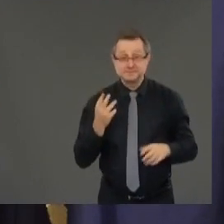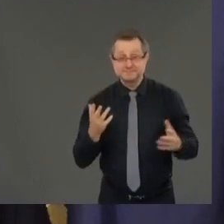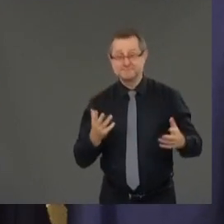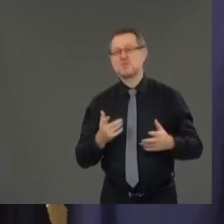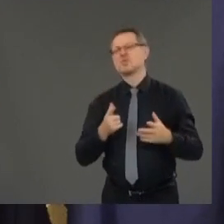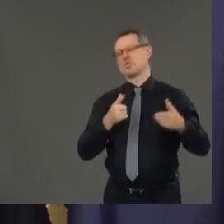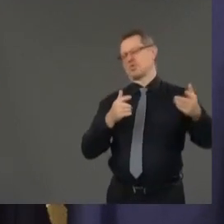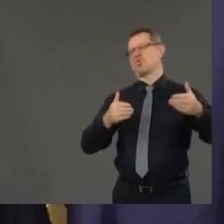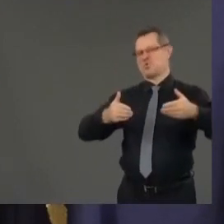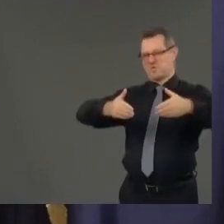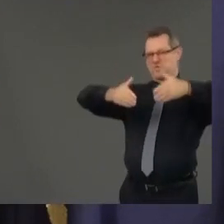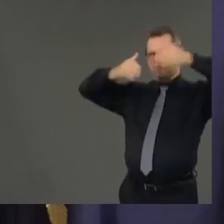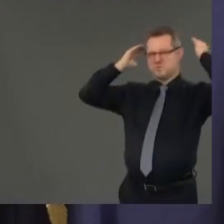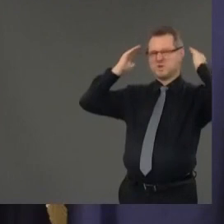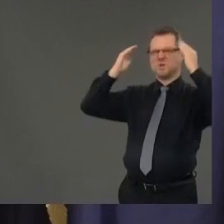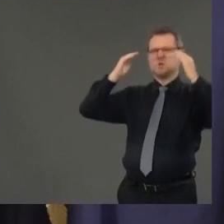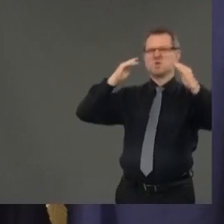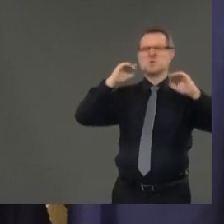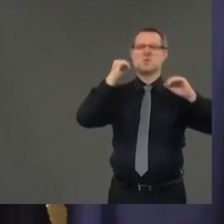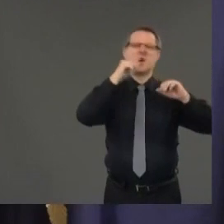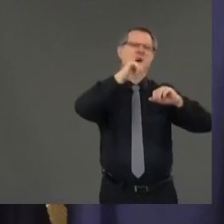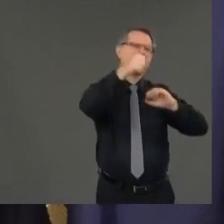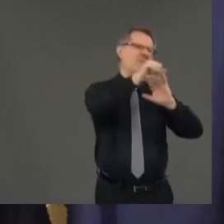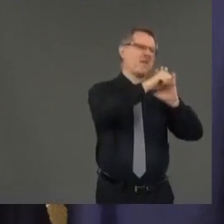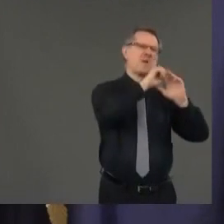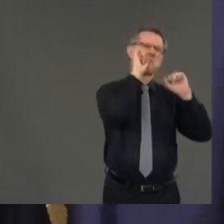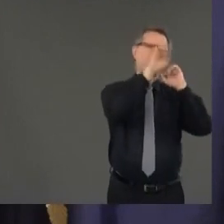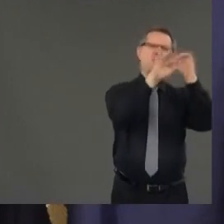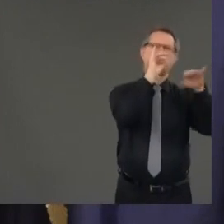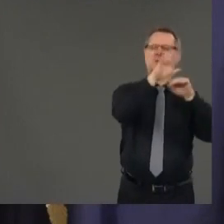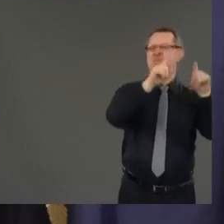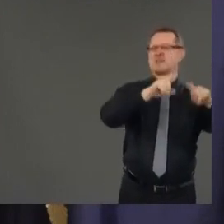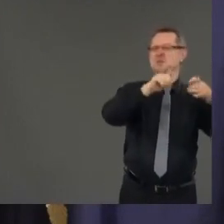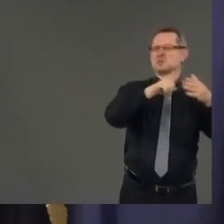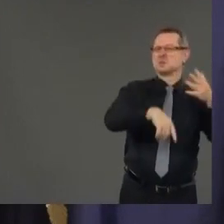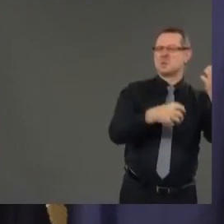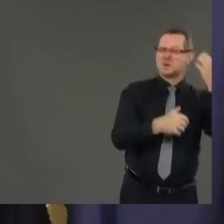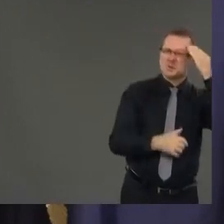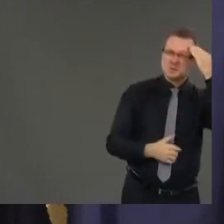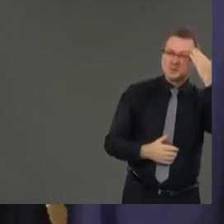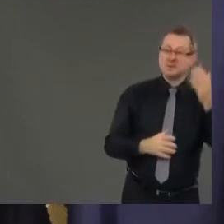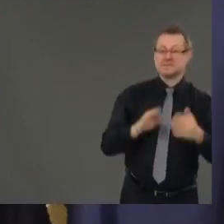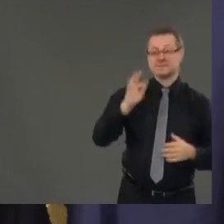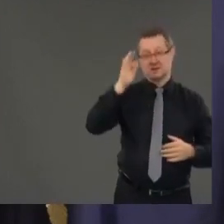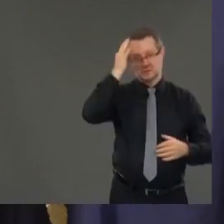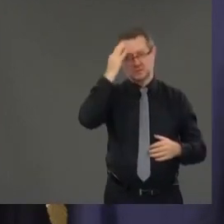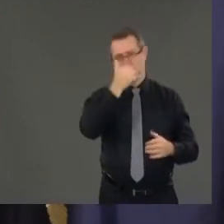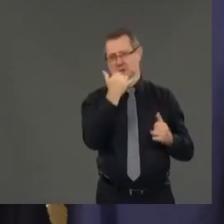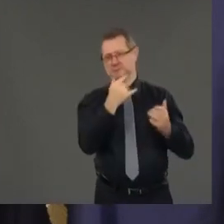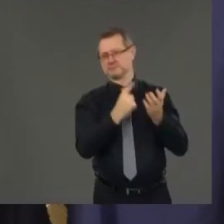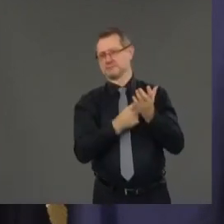SLOWED DOWN. BECAUSE THE NATIONAL LABS HAVE